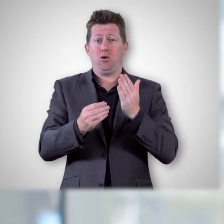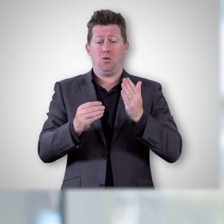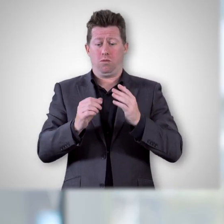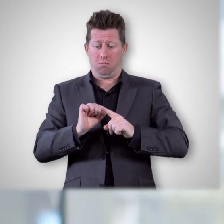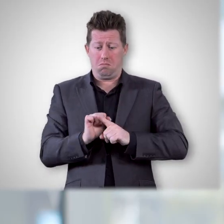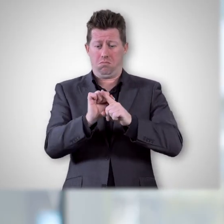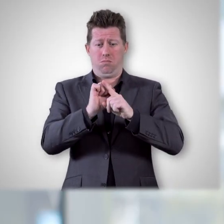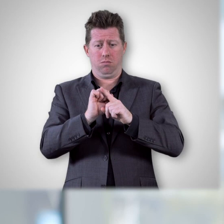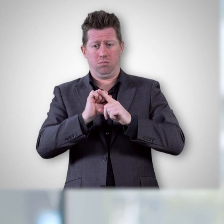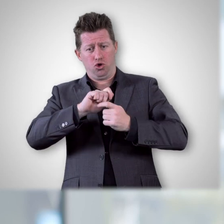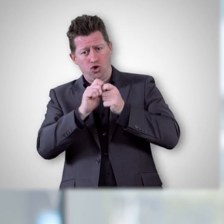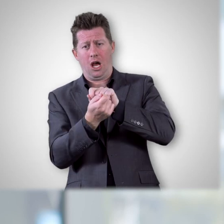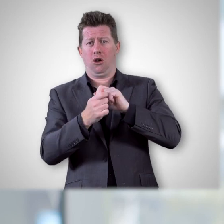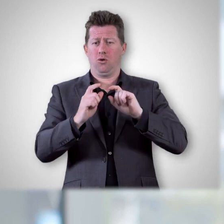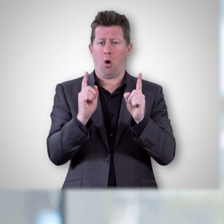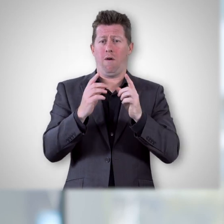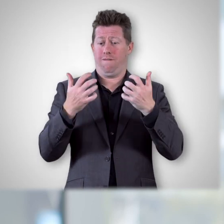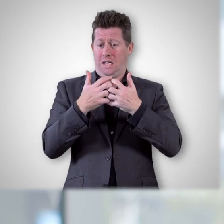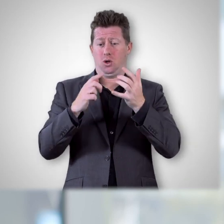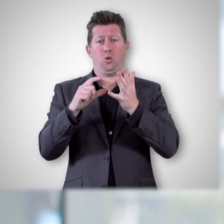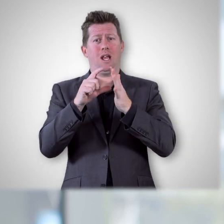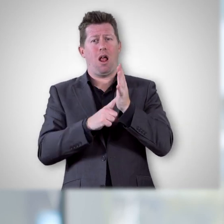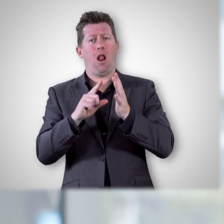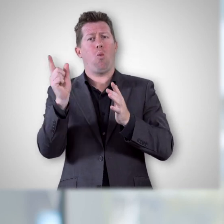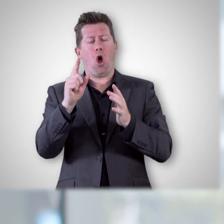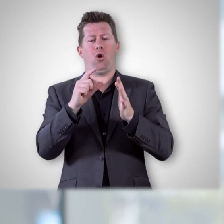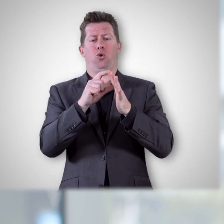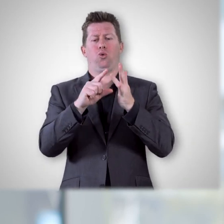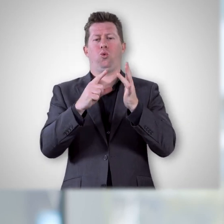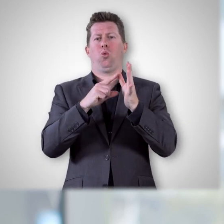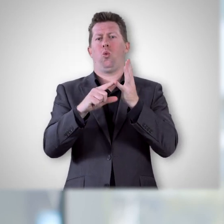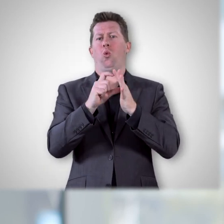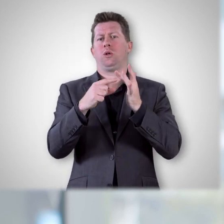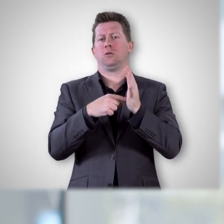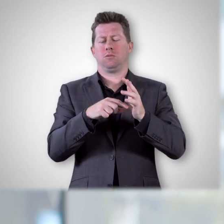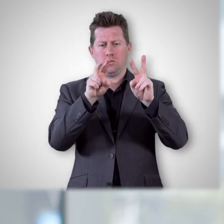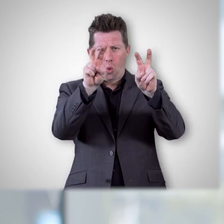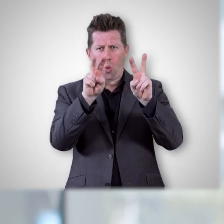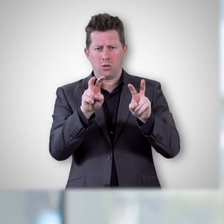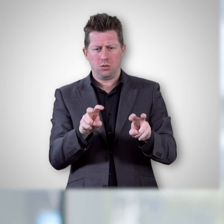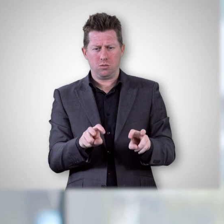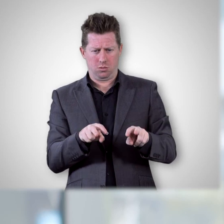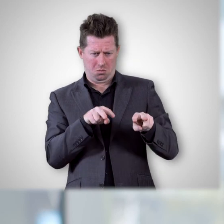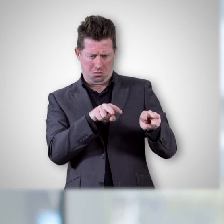to be universally designed the first thing I would do is do a resource audit and actually look at all